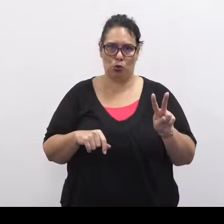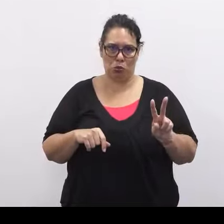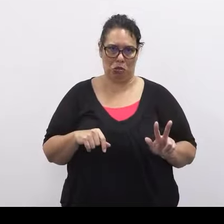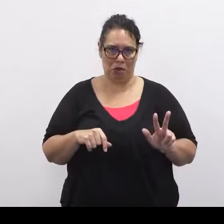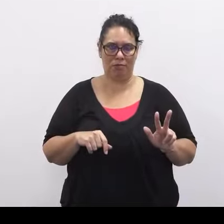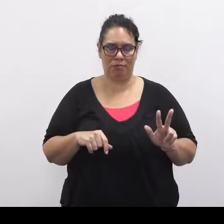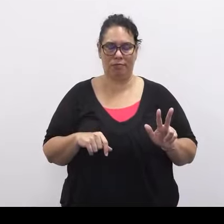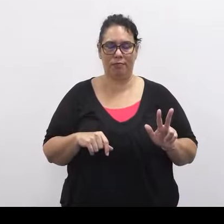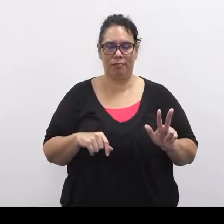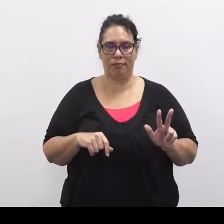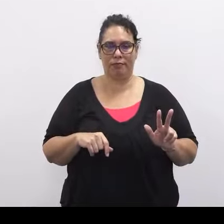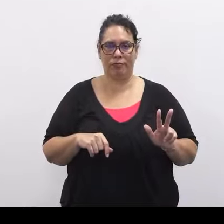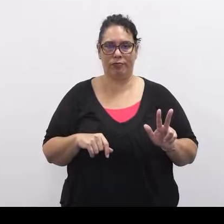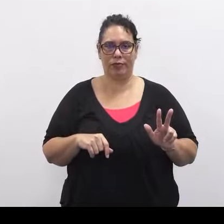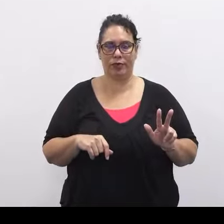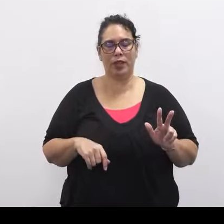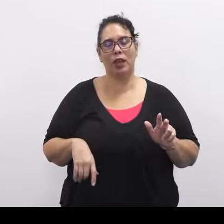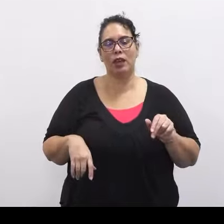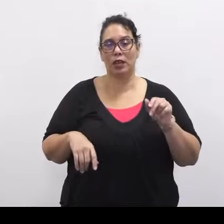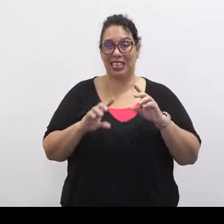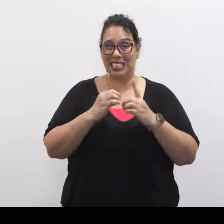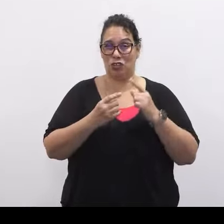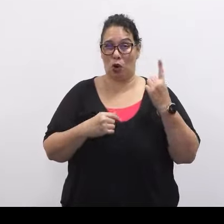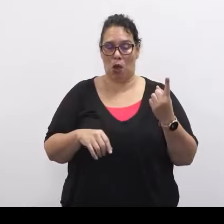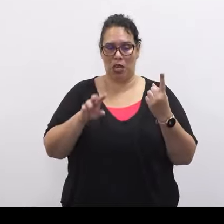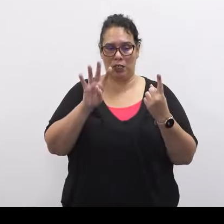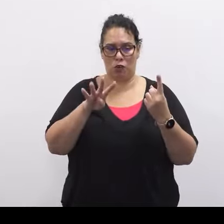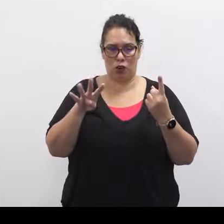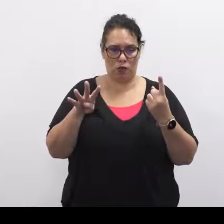It's higher in District 1 at 44.7%,